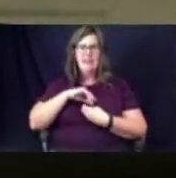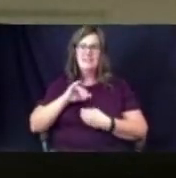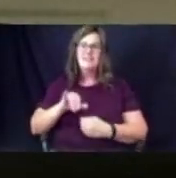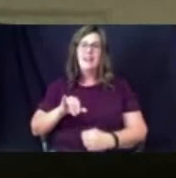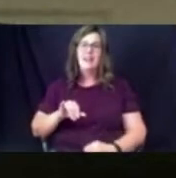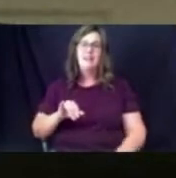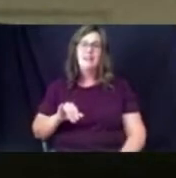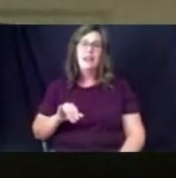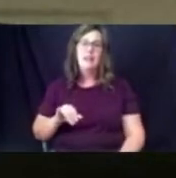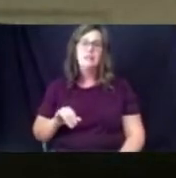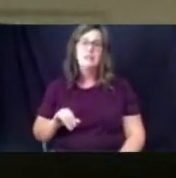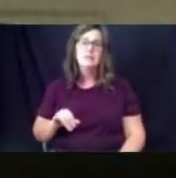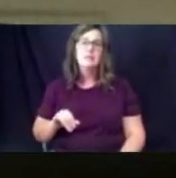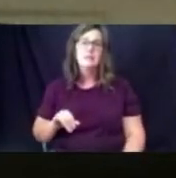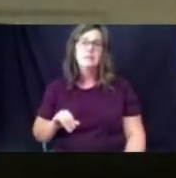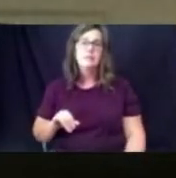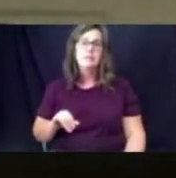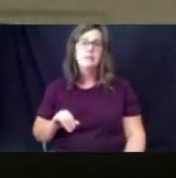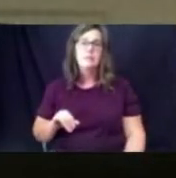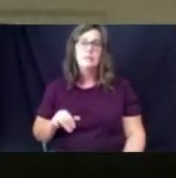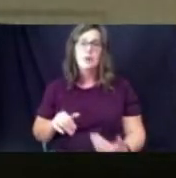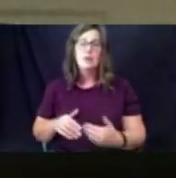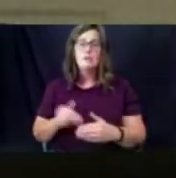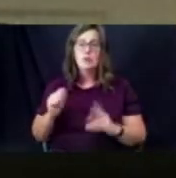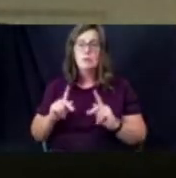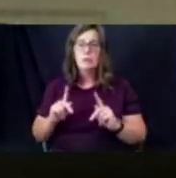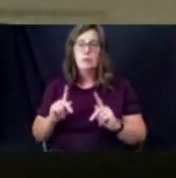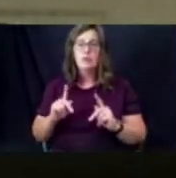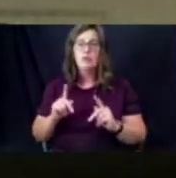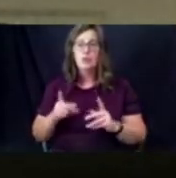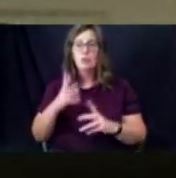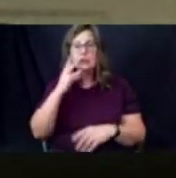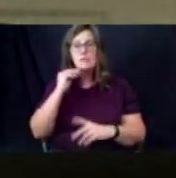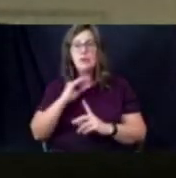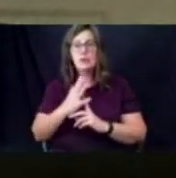people with men who experience oppression do it's it's hard you know the old adage of sticks and